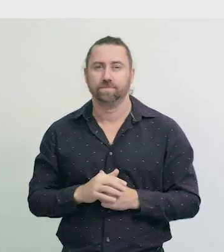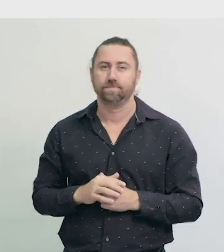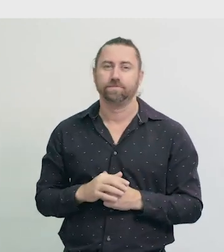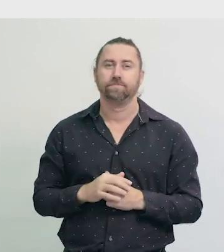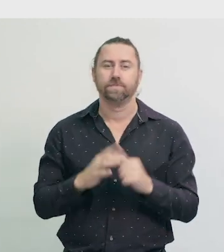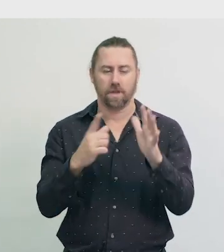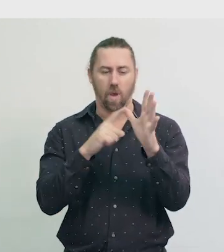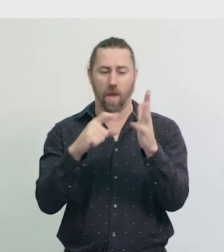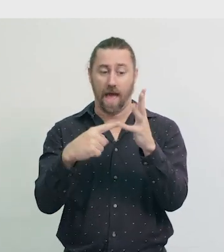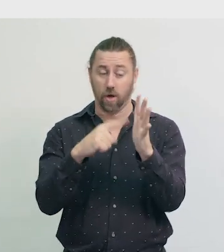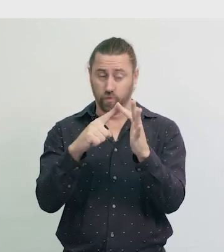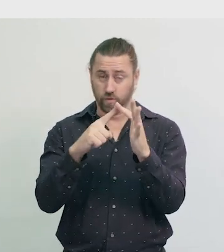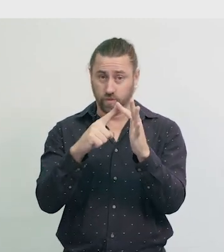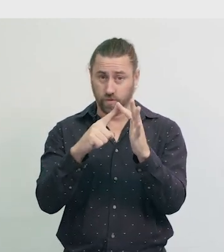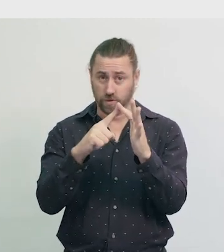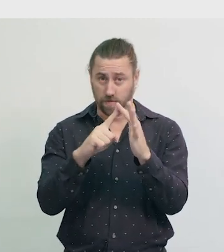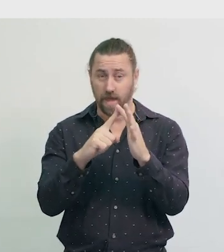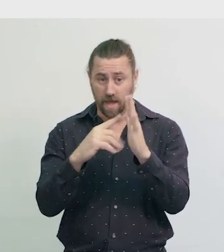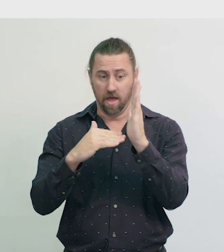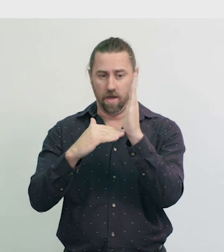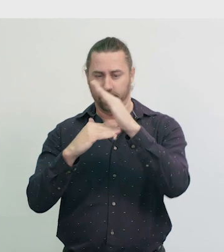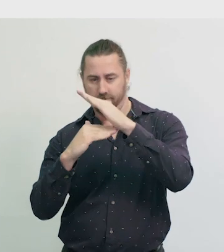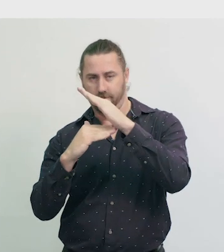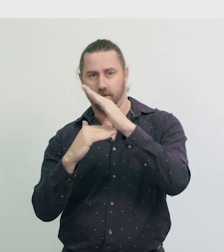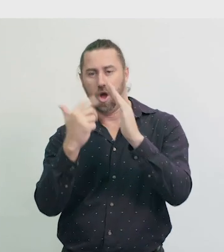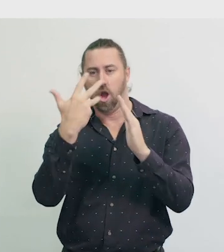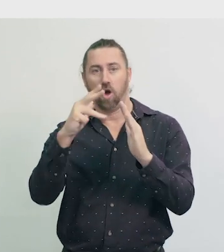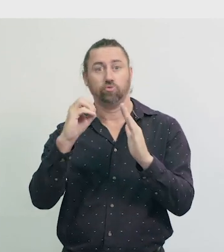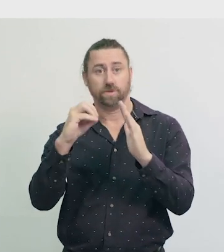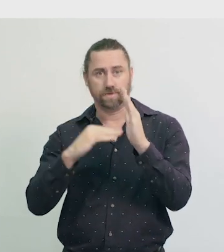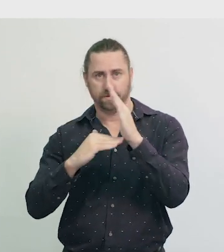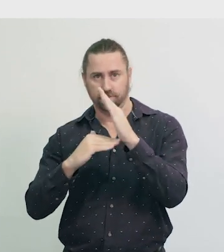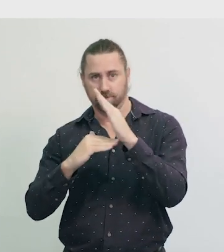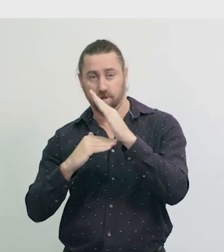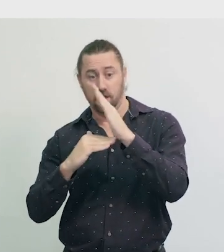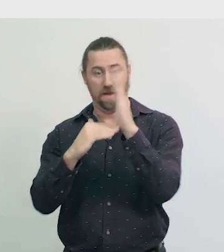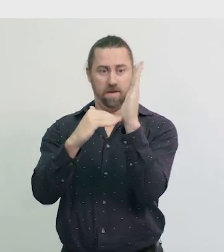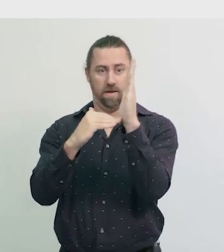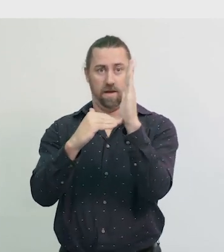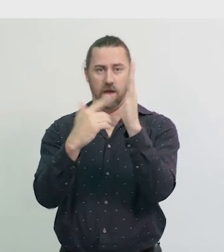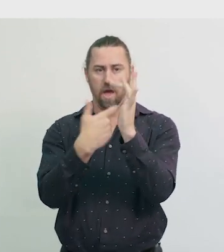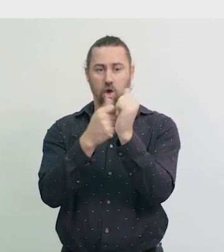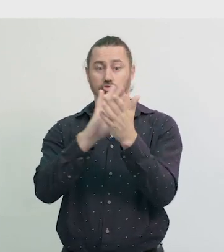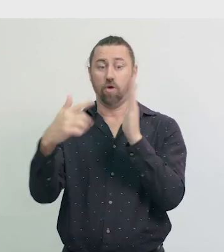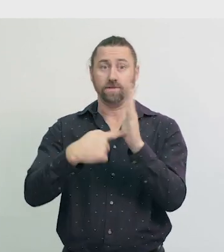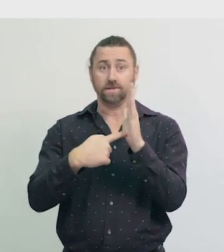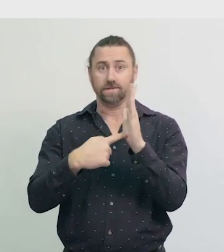Acute angles are less than 90 degrees. Right angles are exactly 90 degrees.